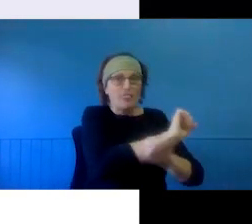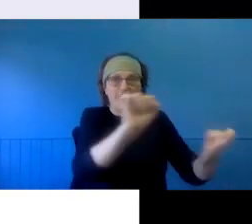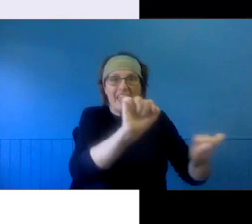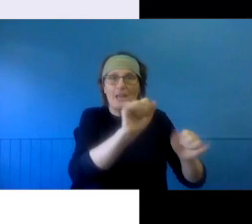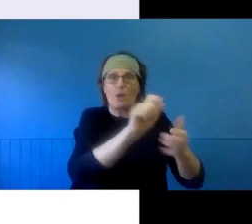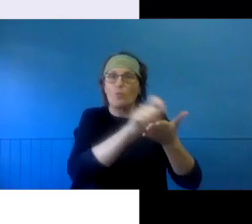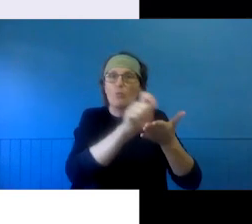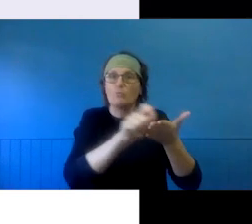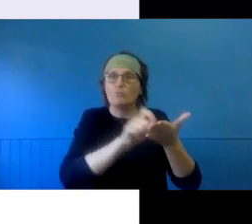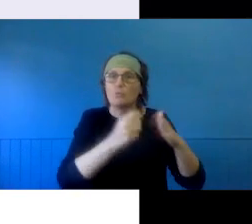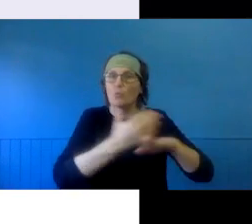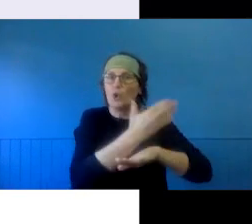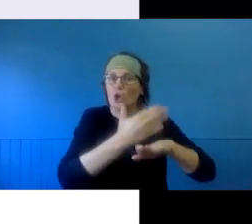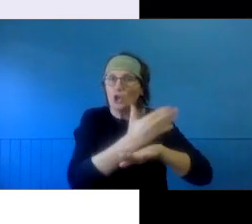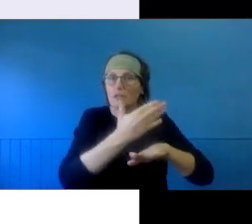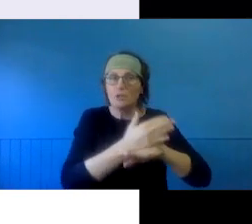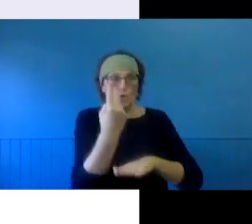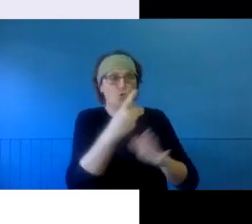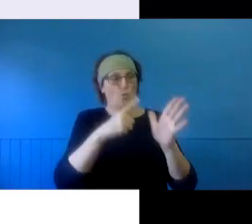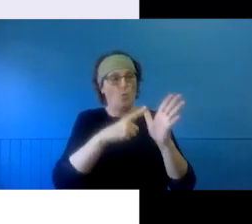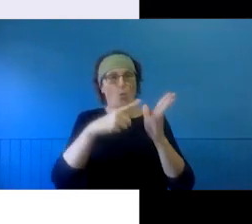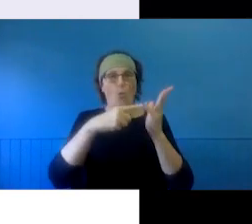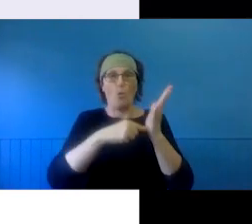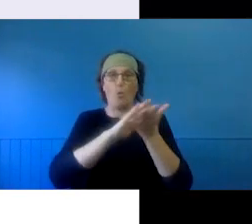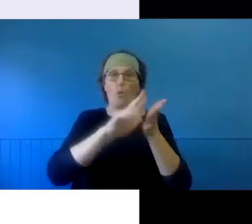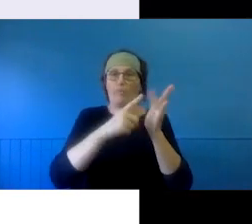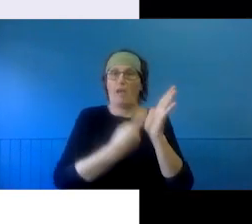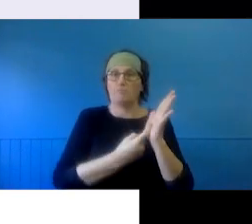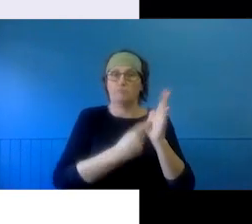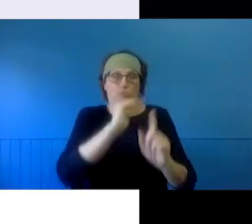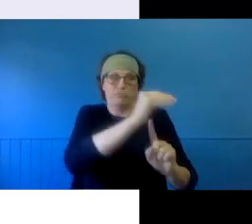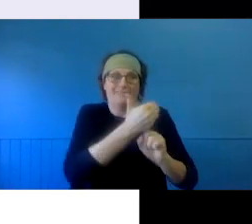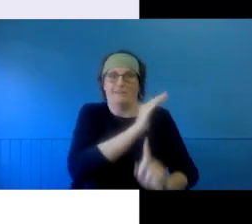authorship, the person who creates the material form. But there is a